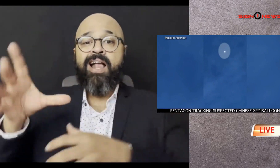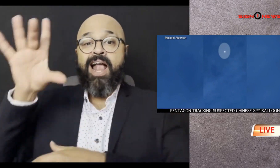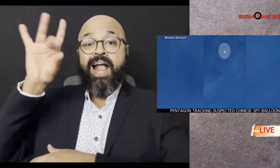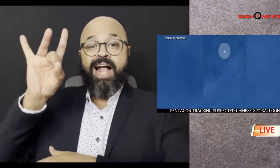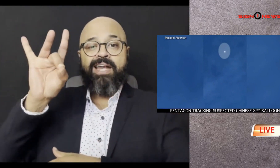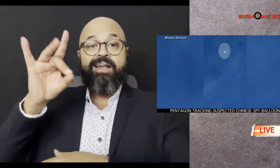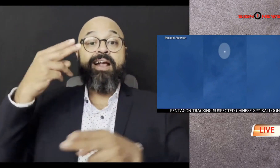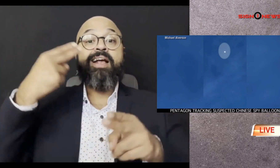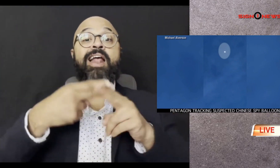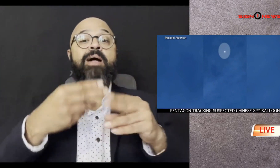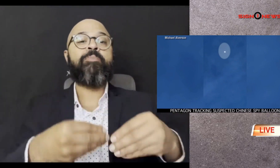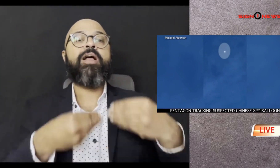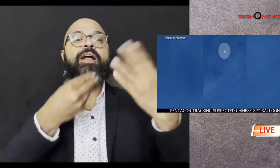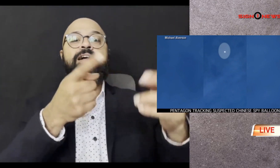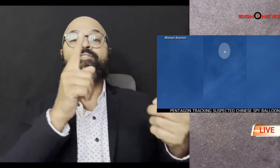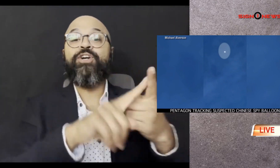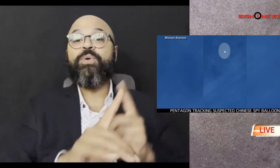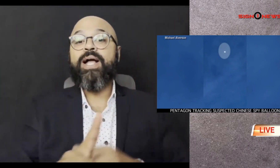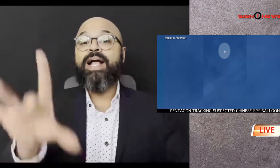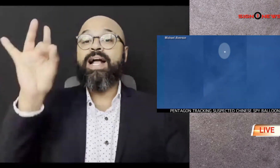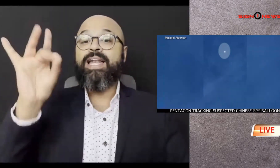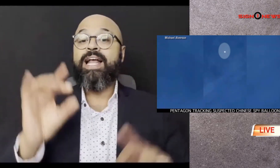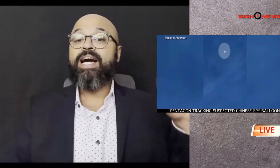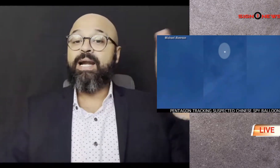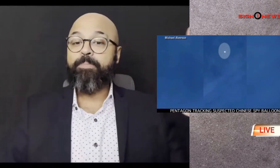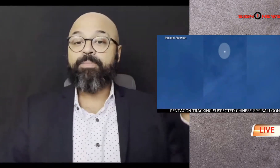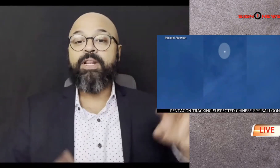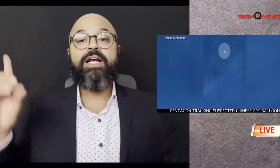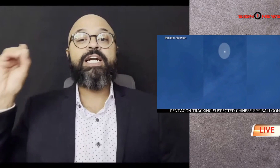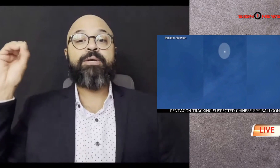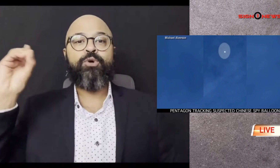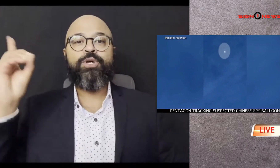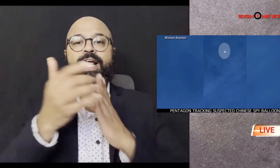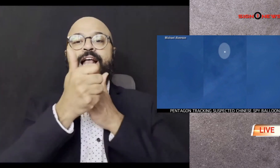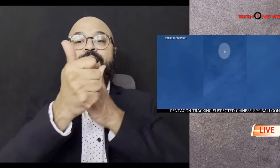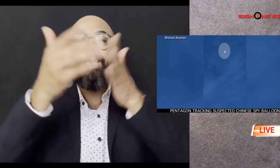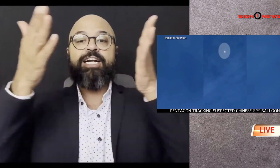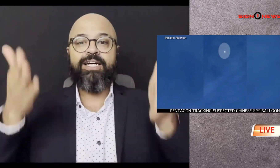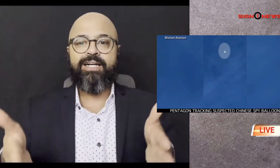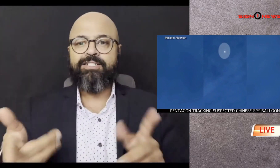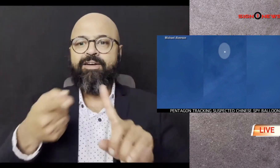The gang of eight is the name given to the eight Republican and Democratic leaders from both